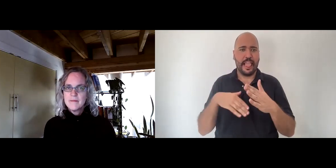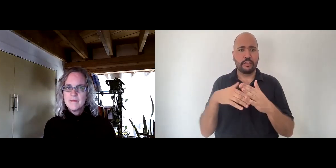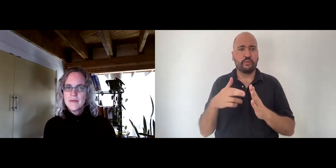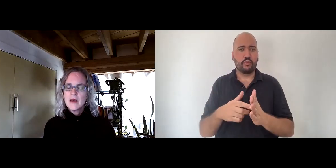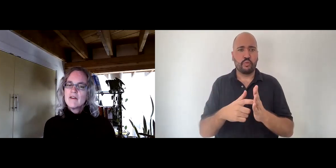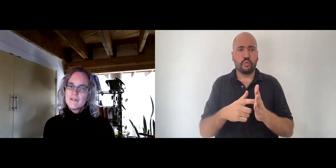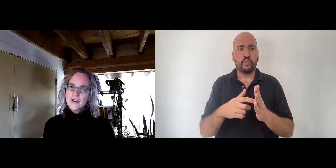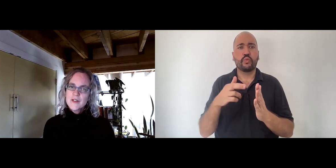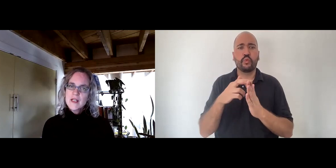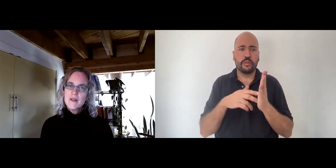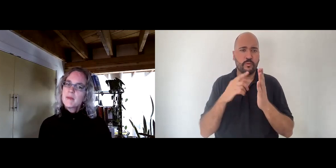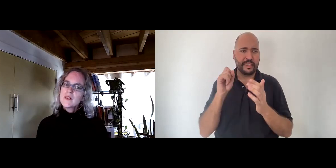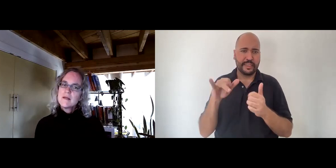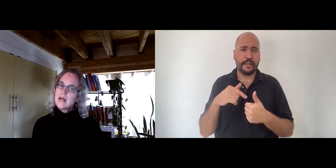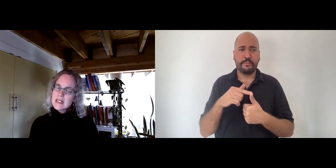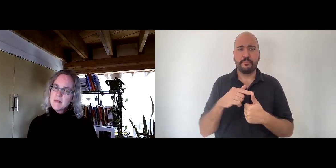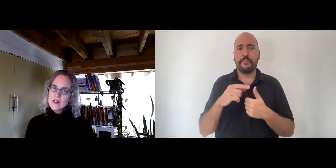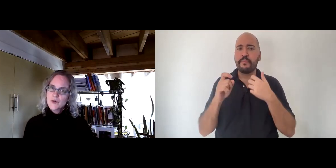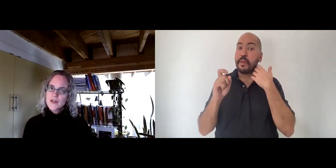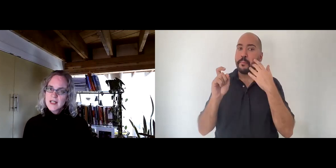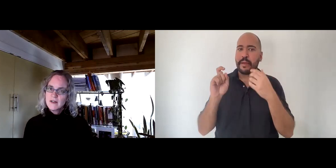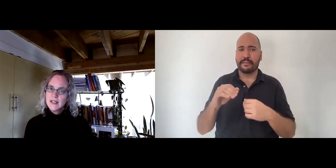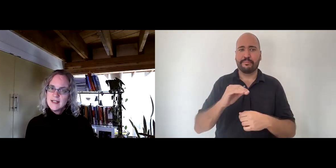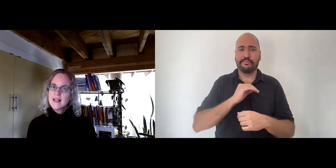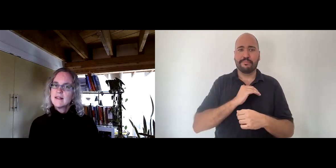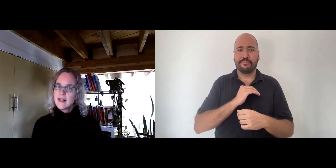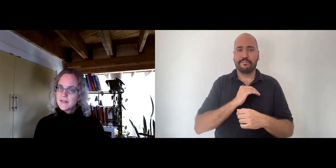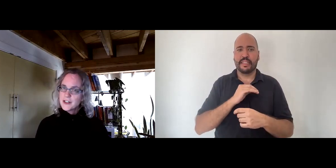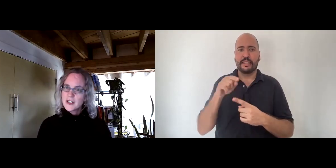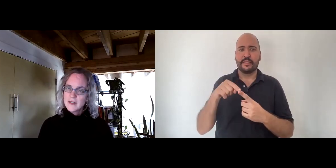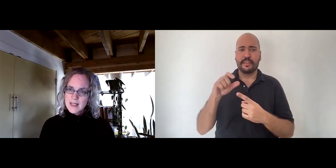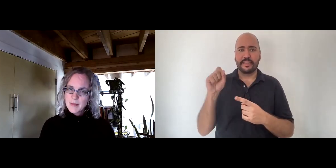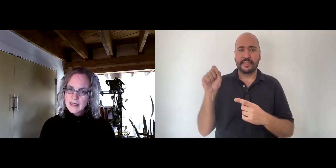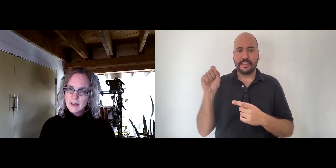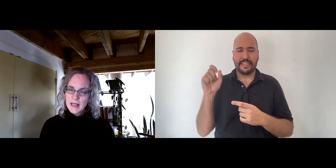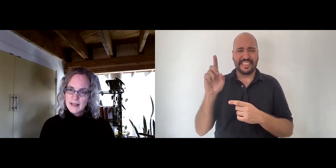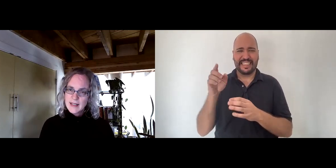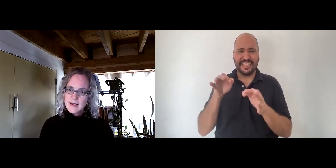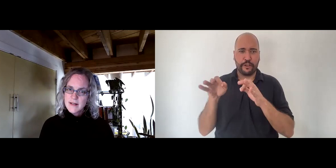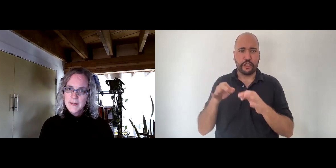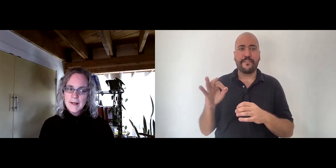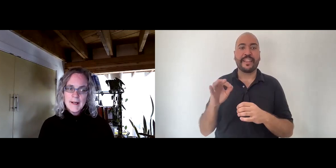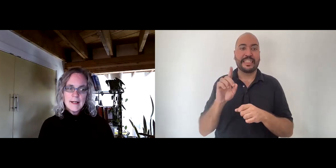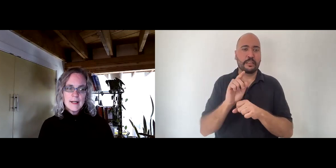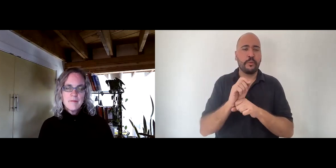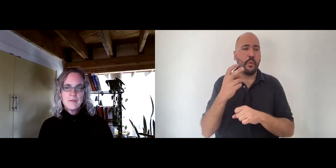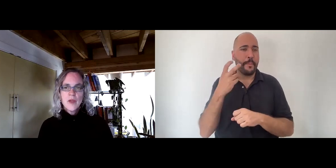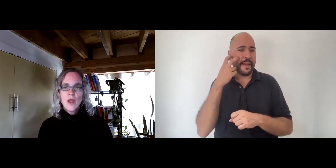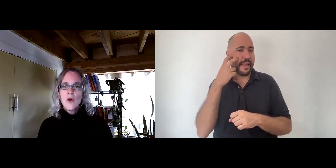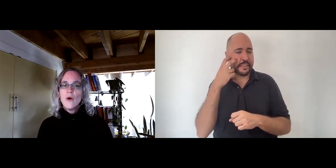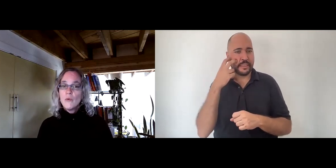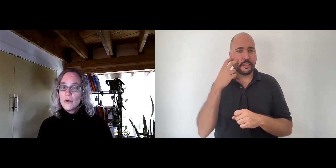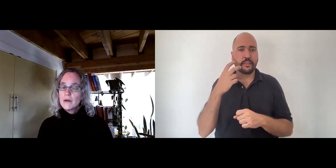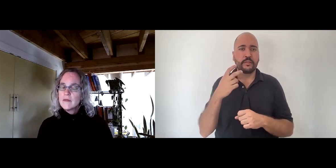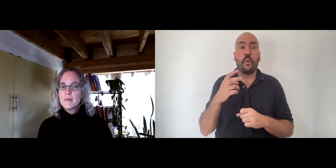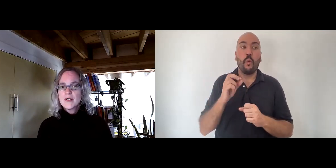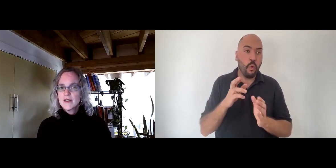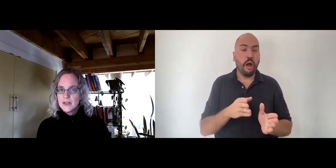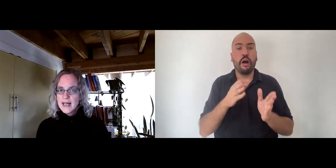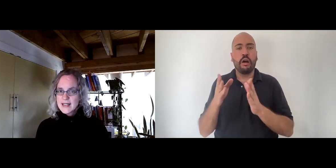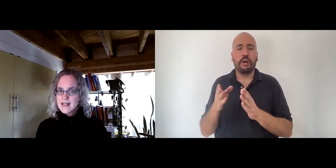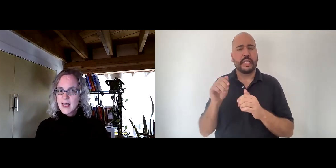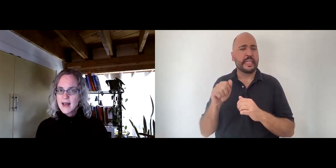First the person must meet social Security's definition of disability or blindness. Or a person could get SSI